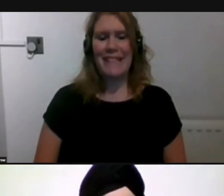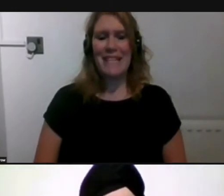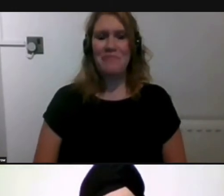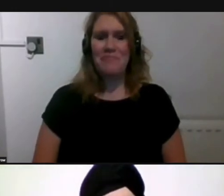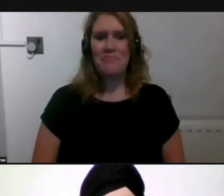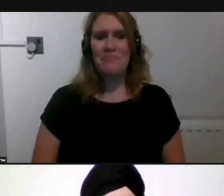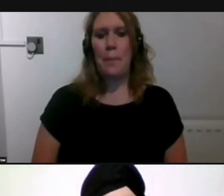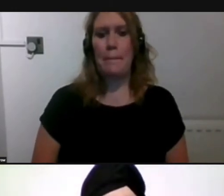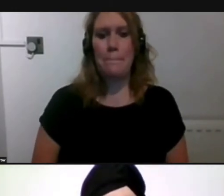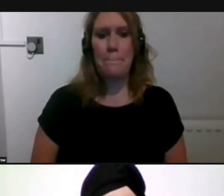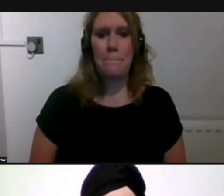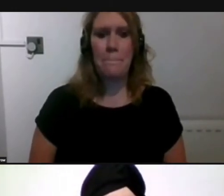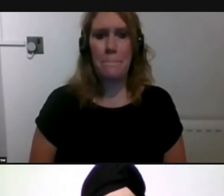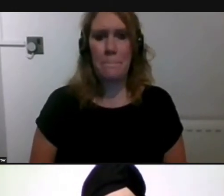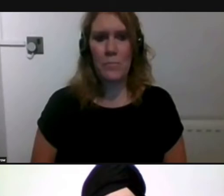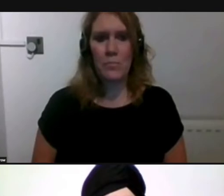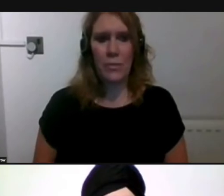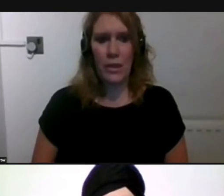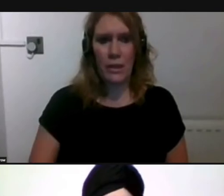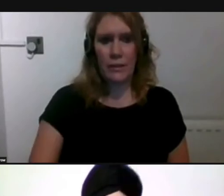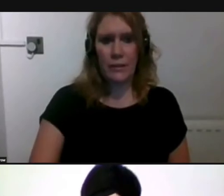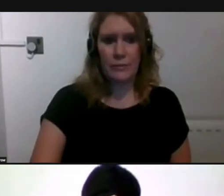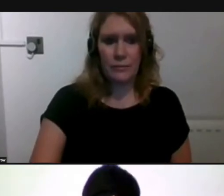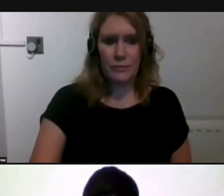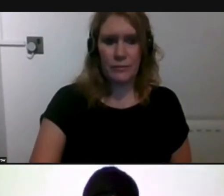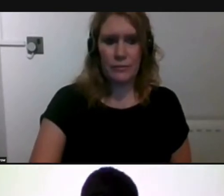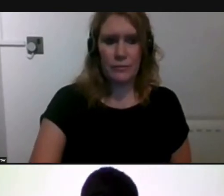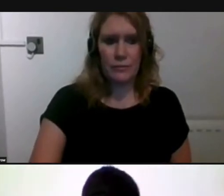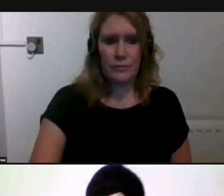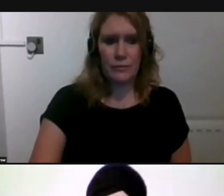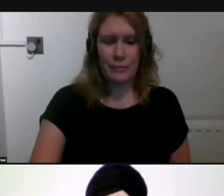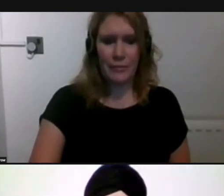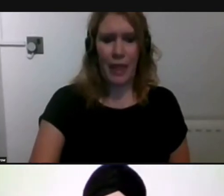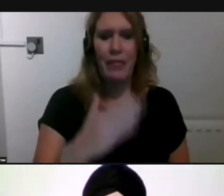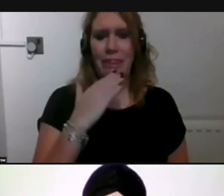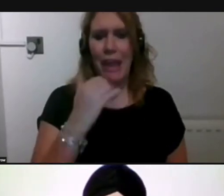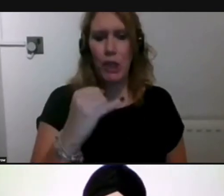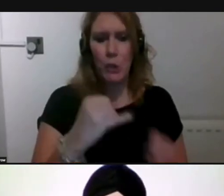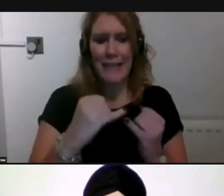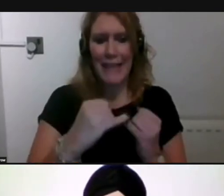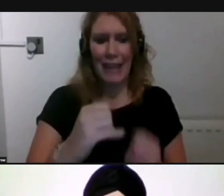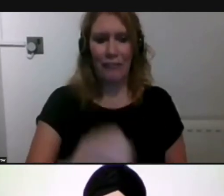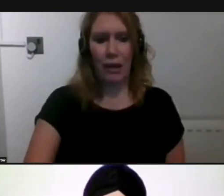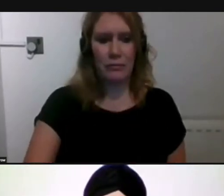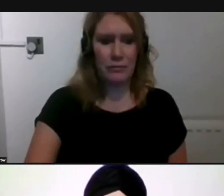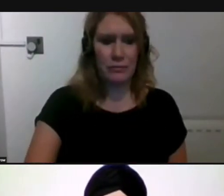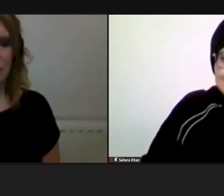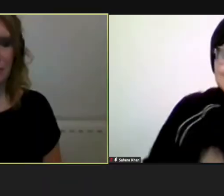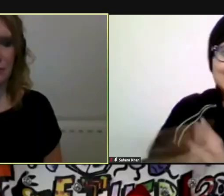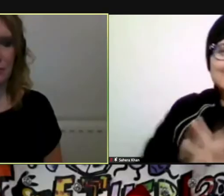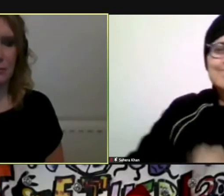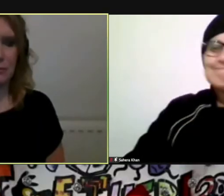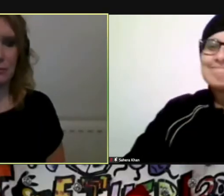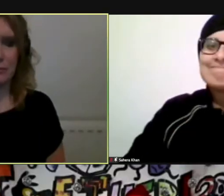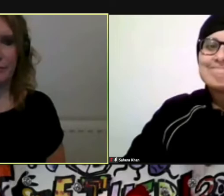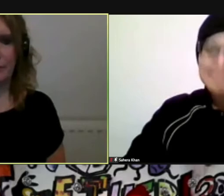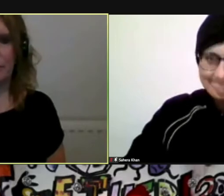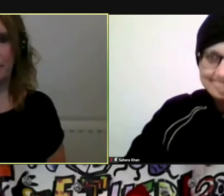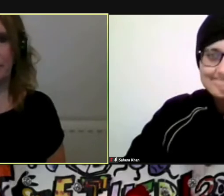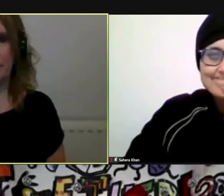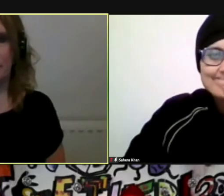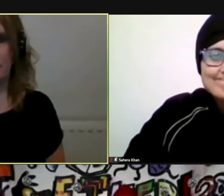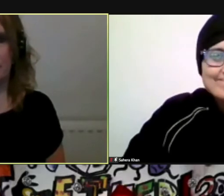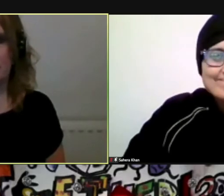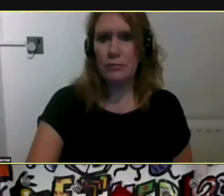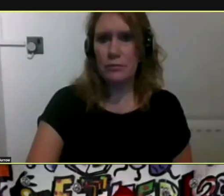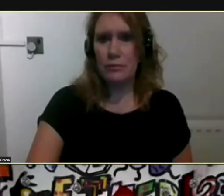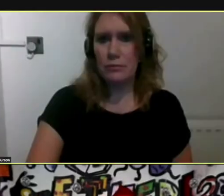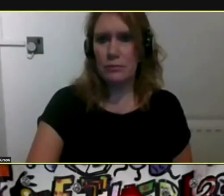Thank you Sahera. And now I know